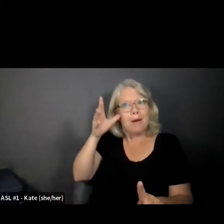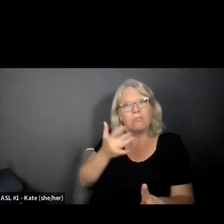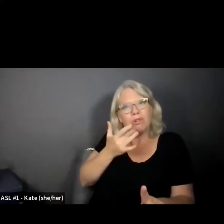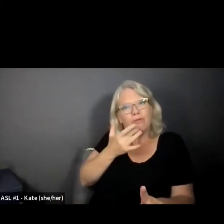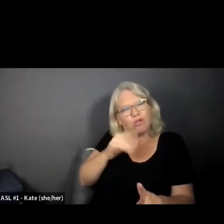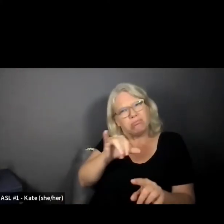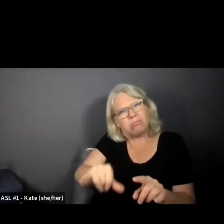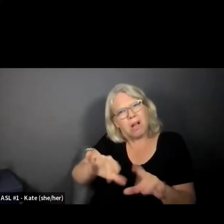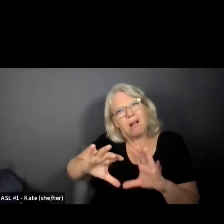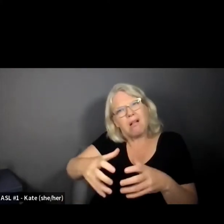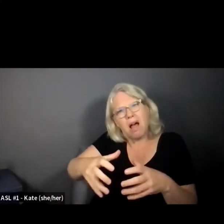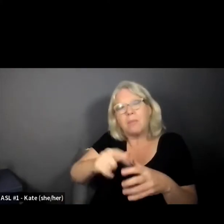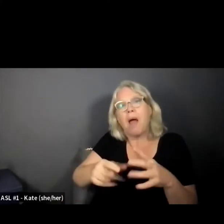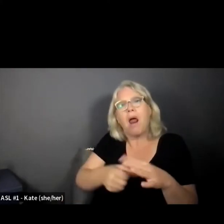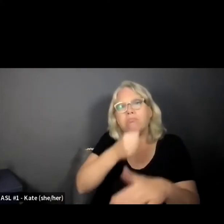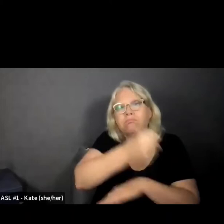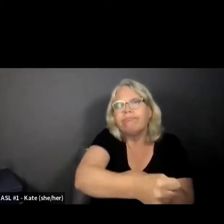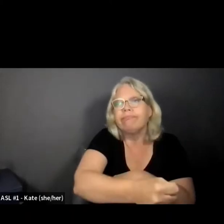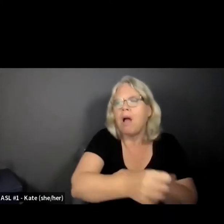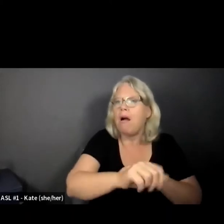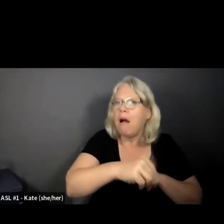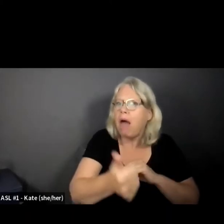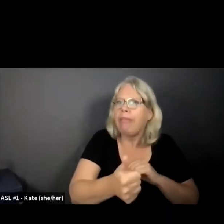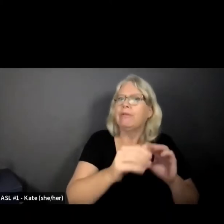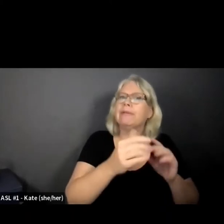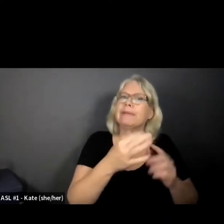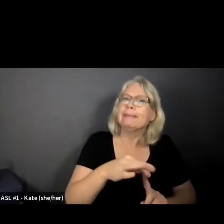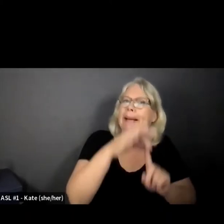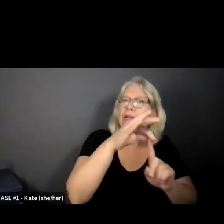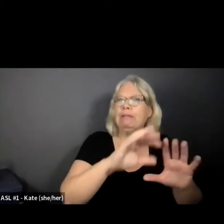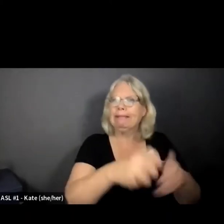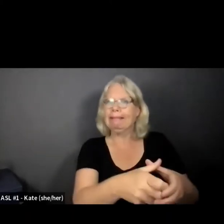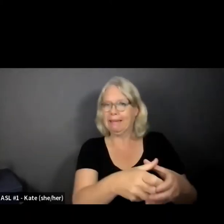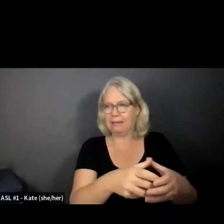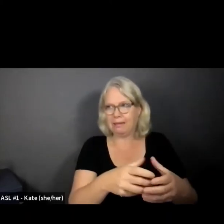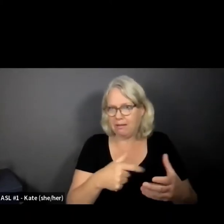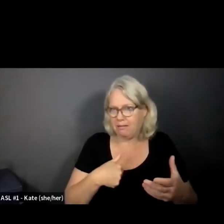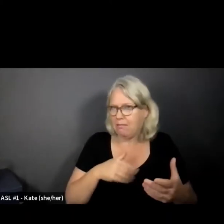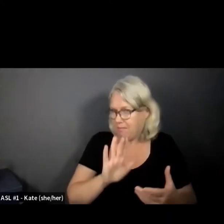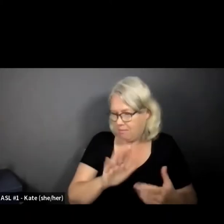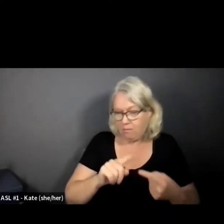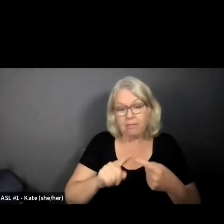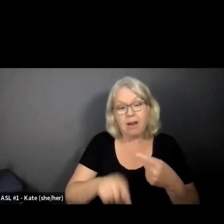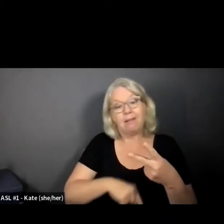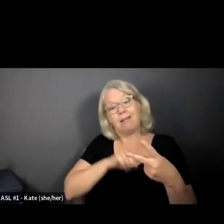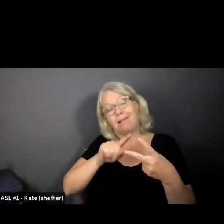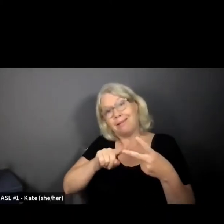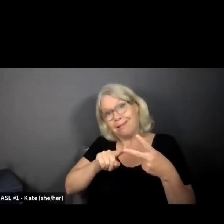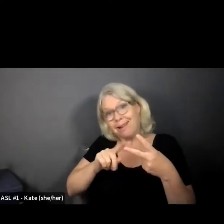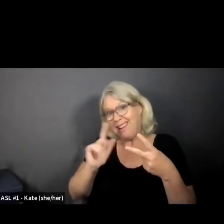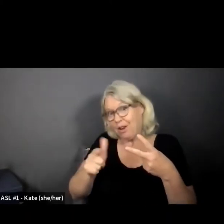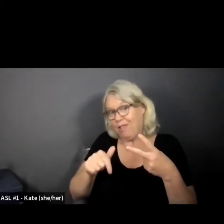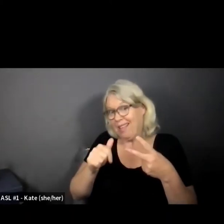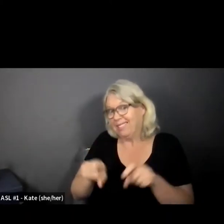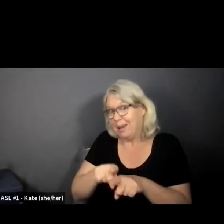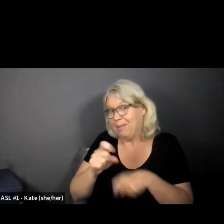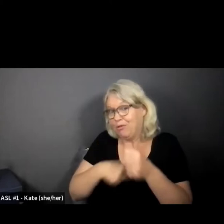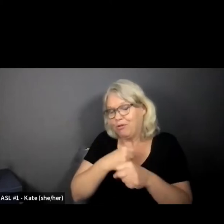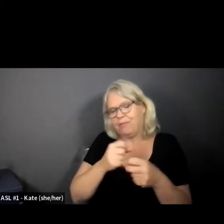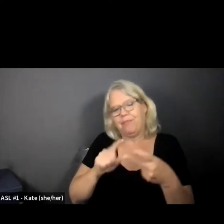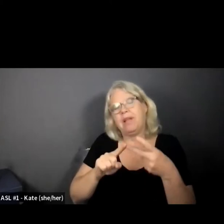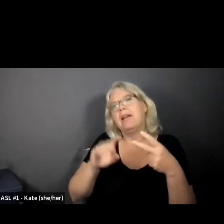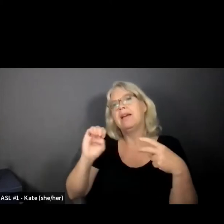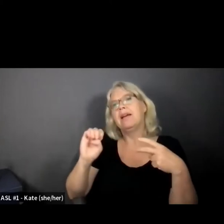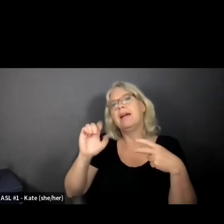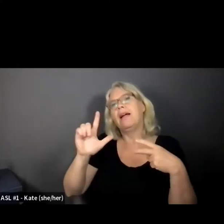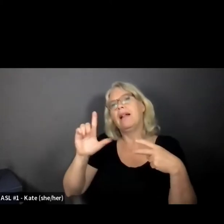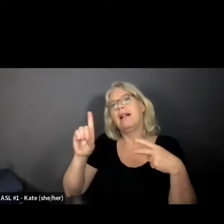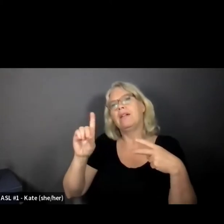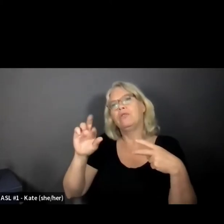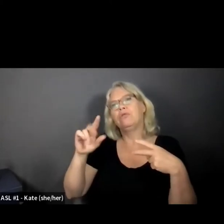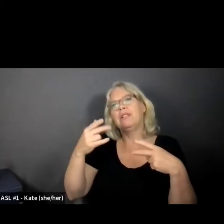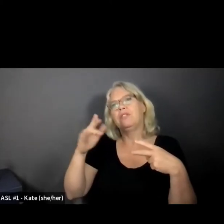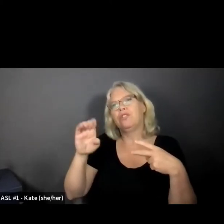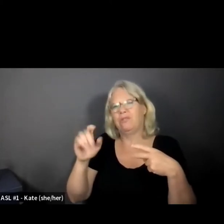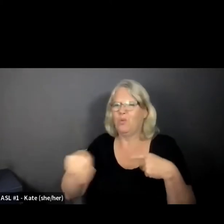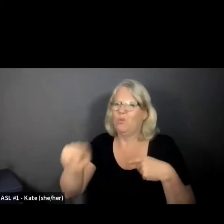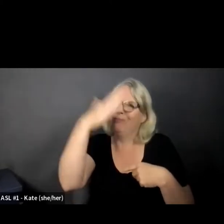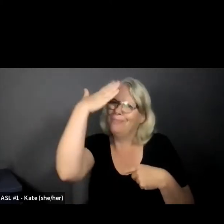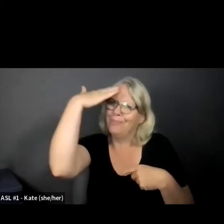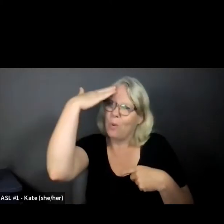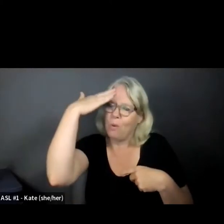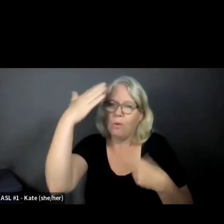LATER THAT YEAR, CAME THE VICTORY IN ELDRIDGE.